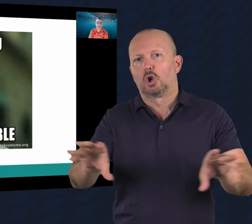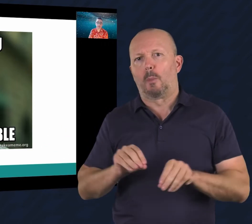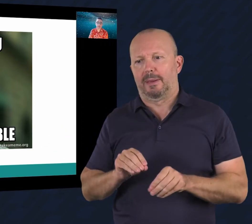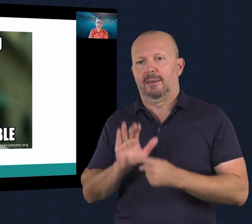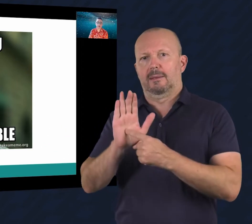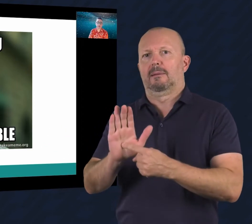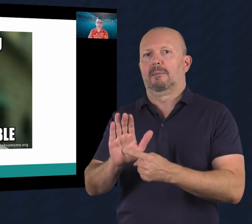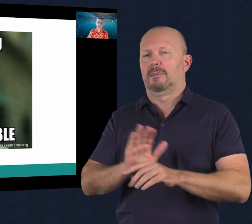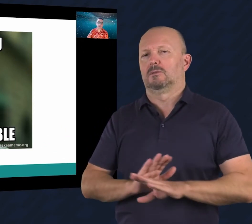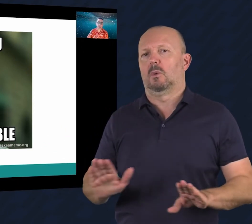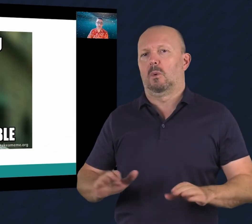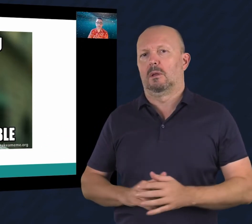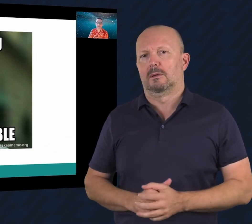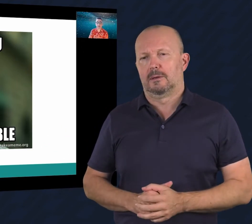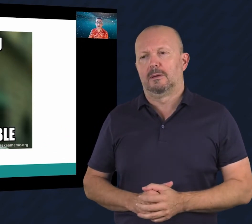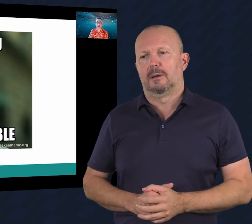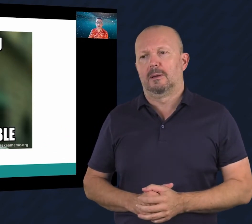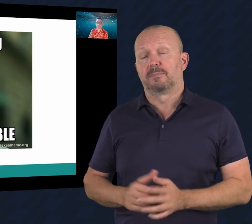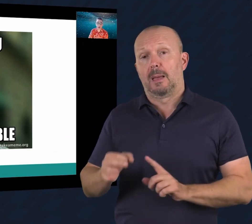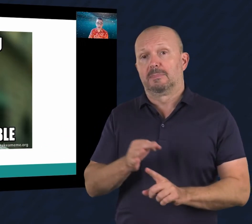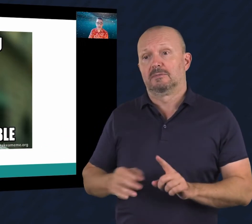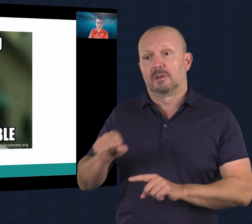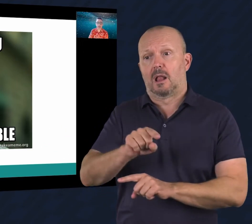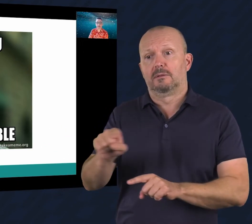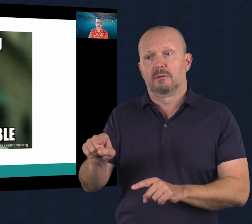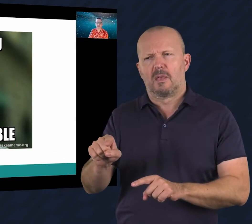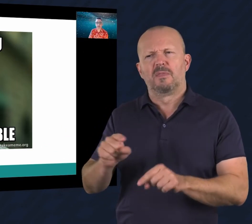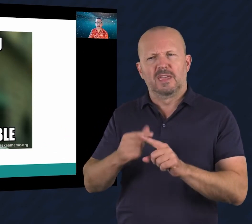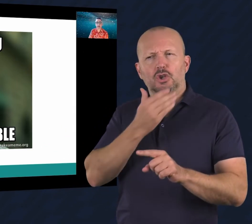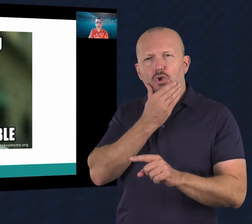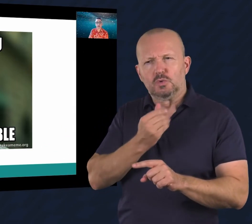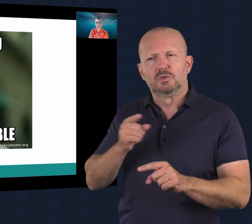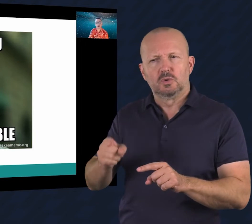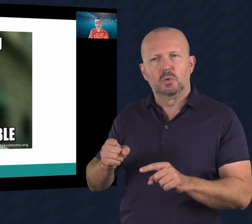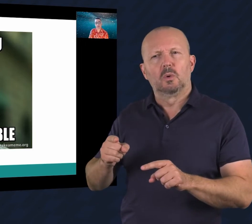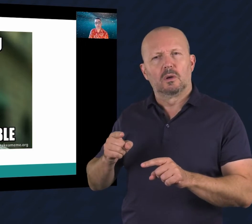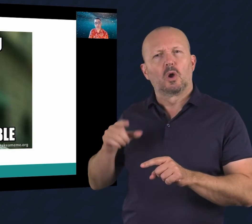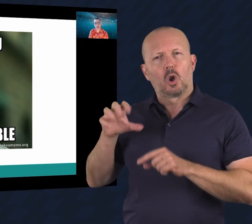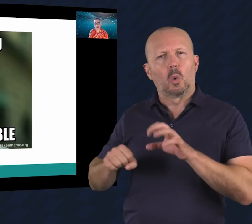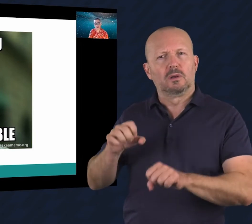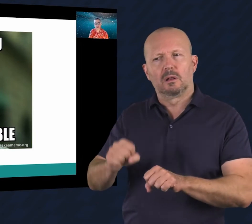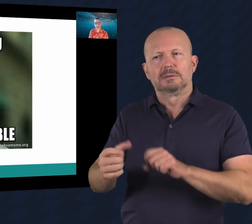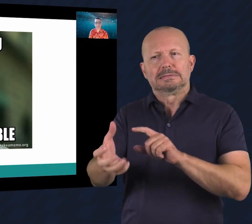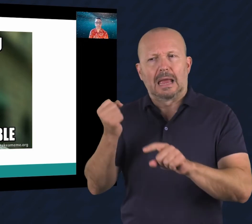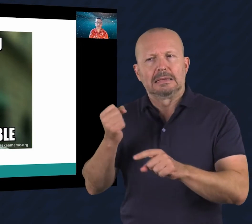in terms of the Pacific-wide experience of colonialism and the legacy of taking, this point has been crucial for me.